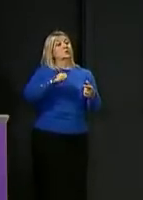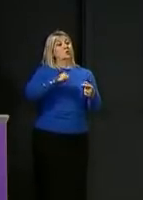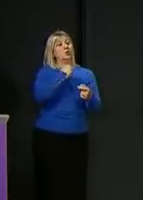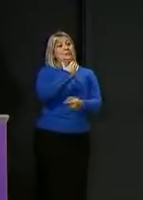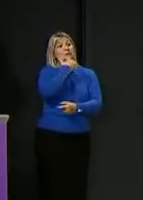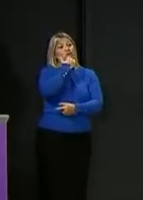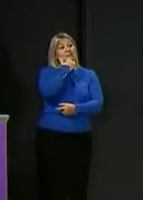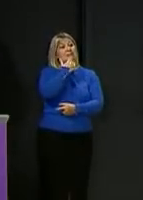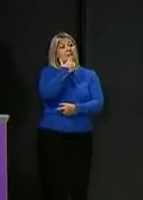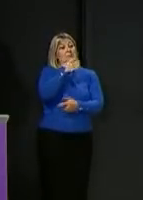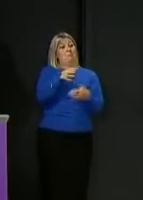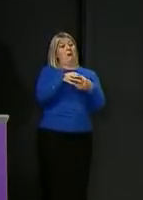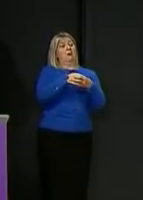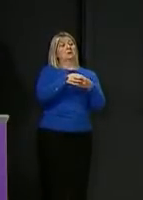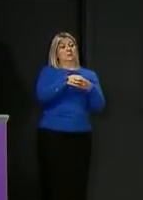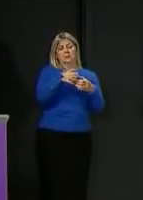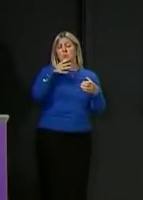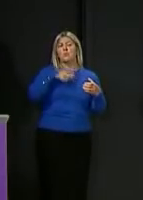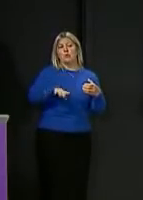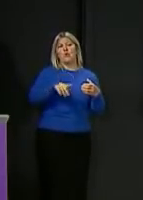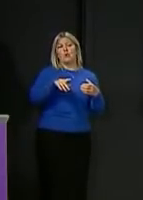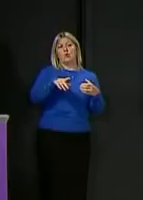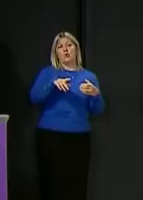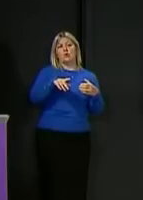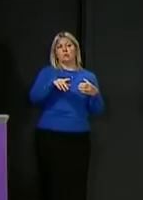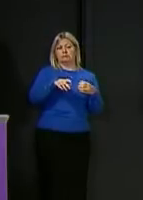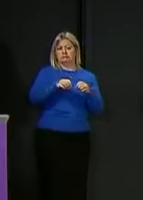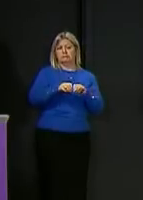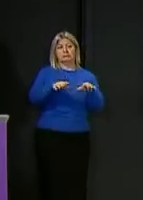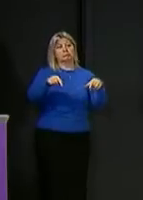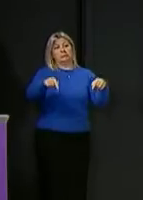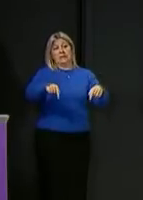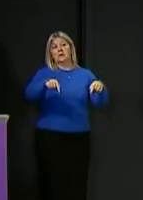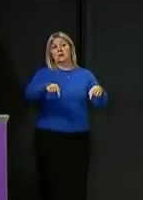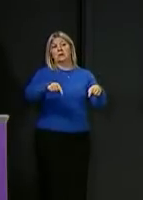so far. I was just wondering if that has been considered by the Scottish Government and if any